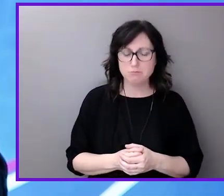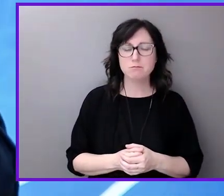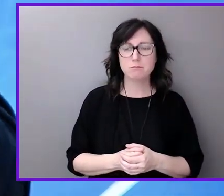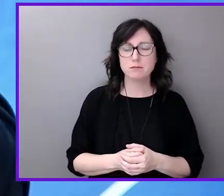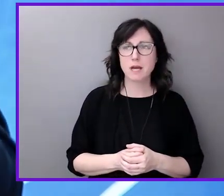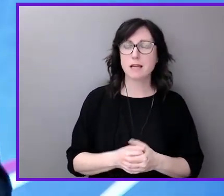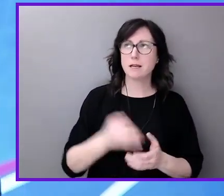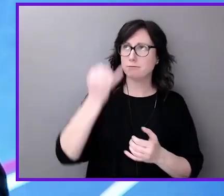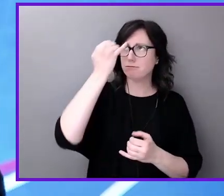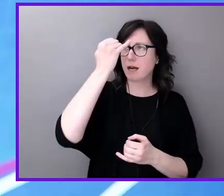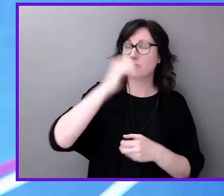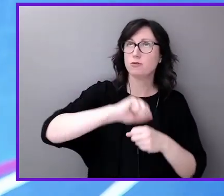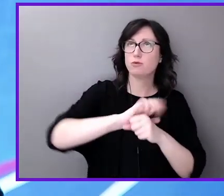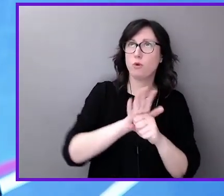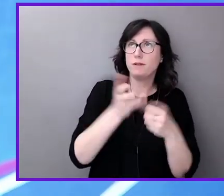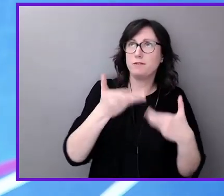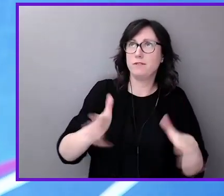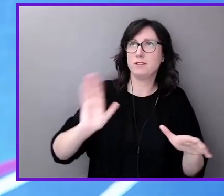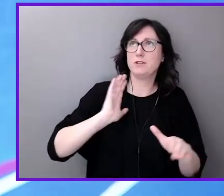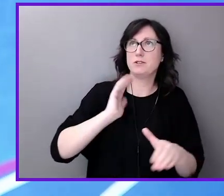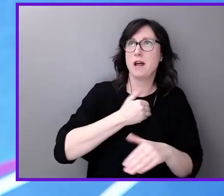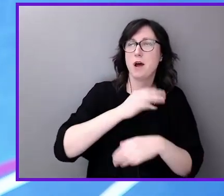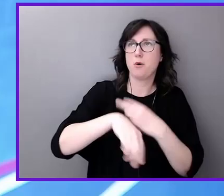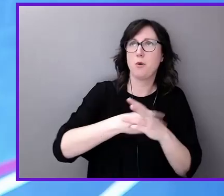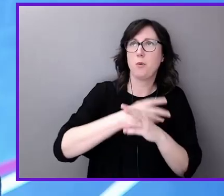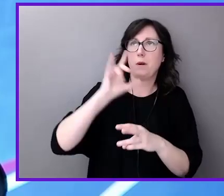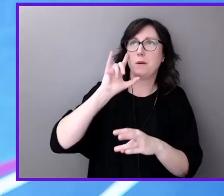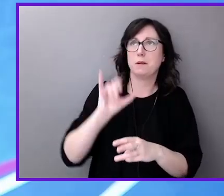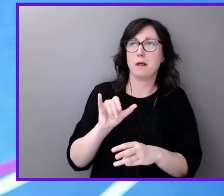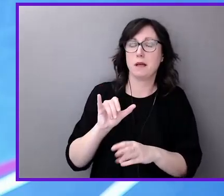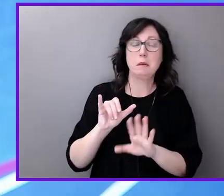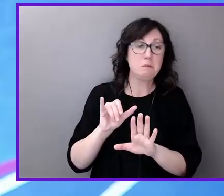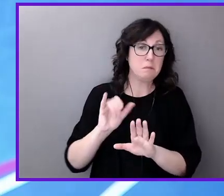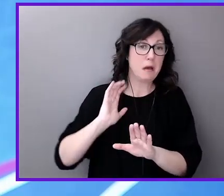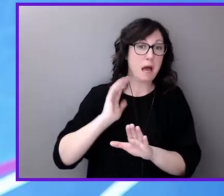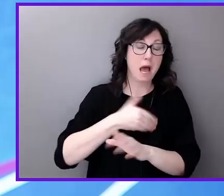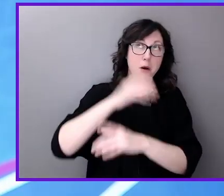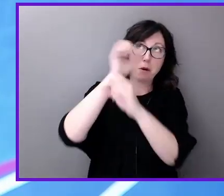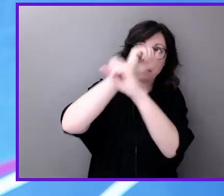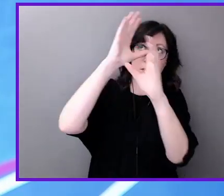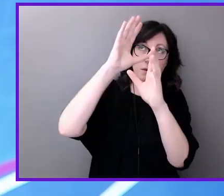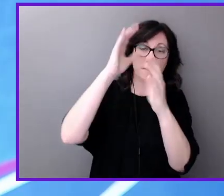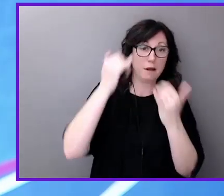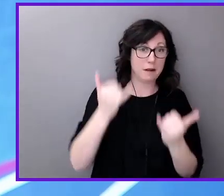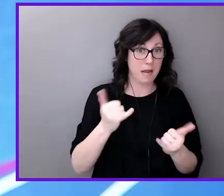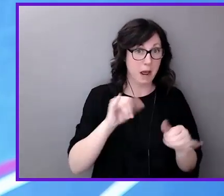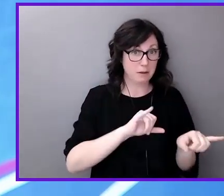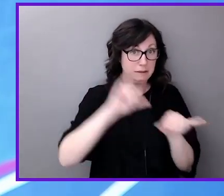after the pandemic. It didn’t happen exactly as we dreamed, but we’re working hard for that to happen.